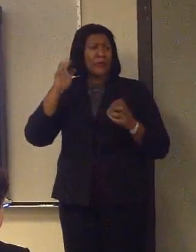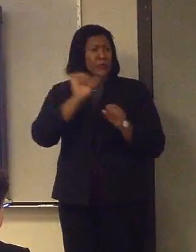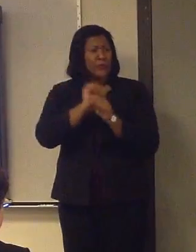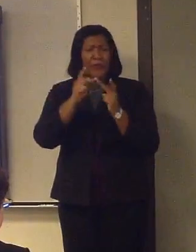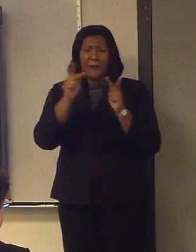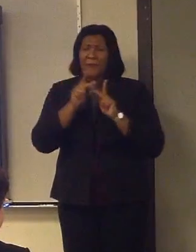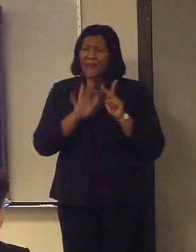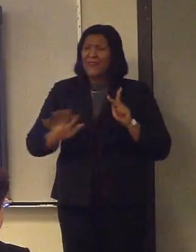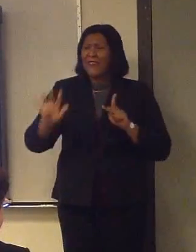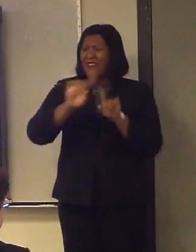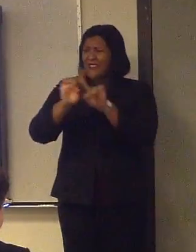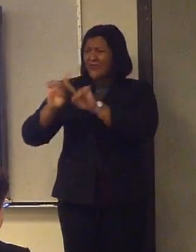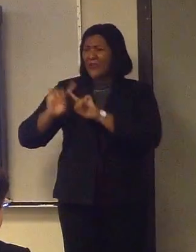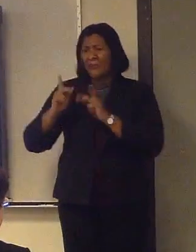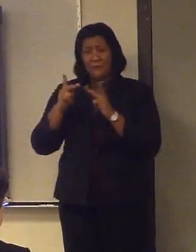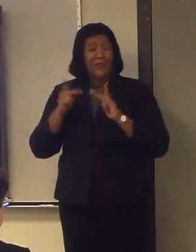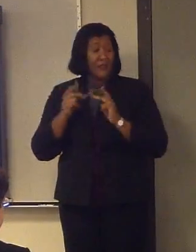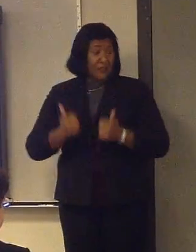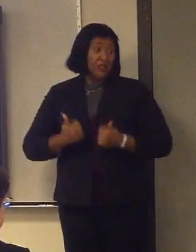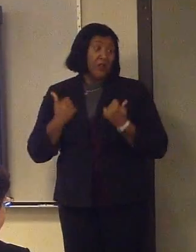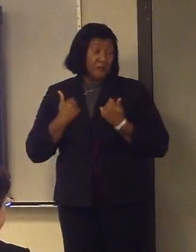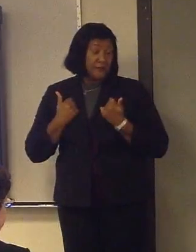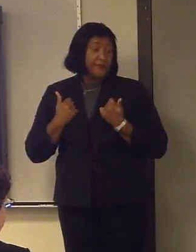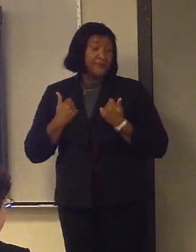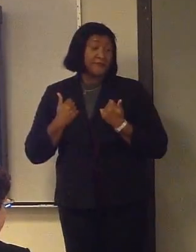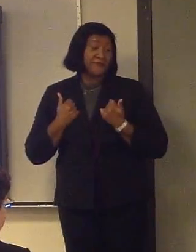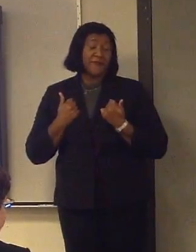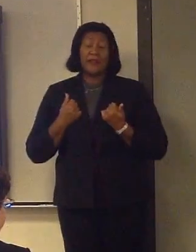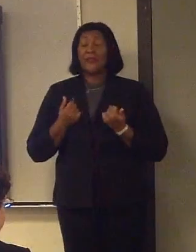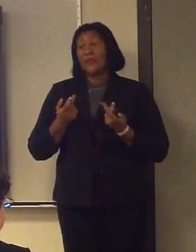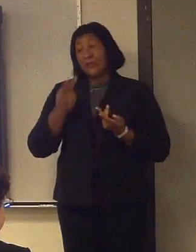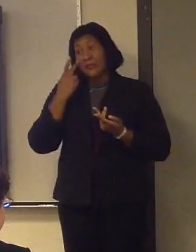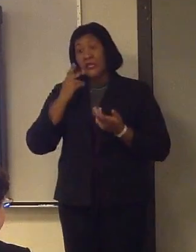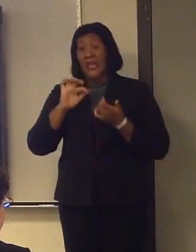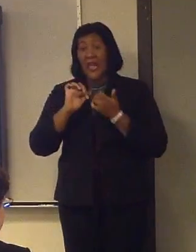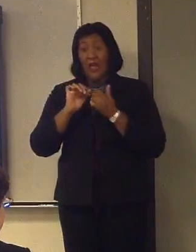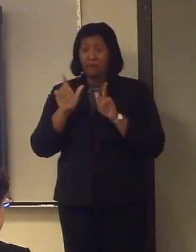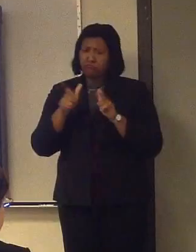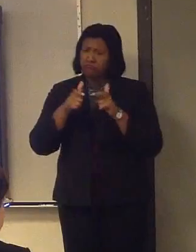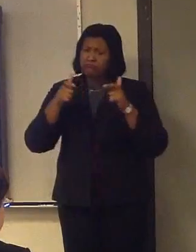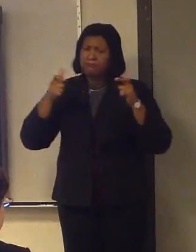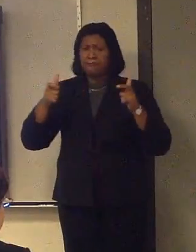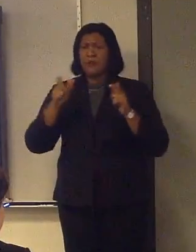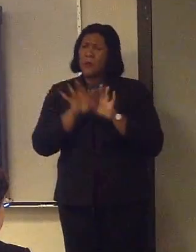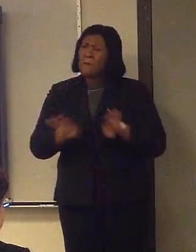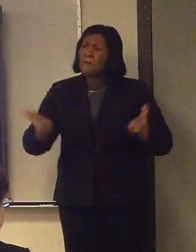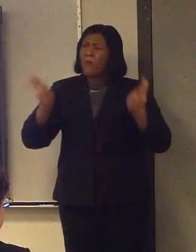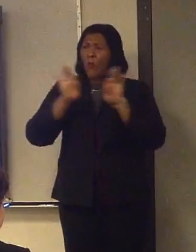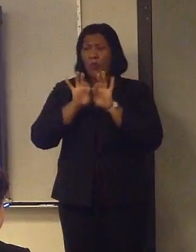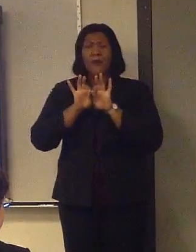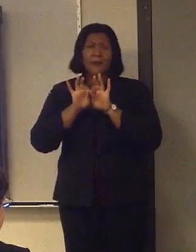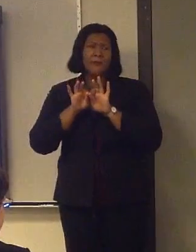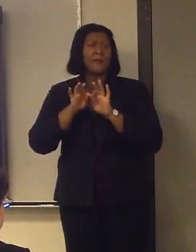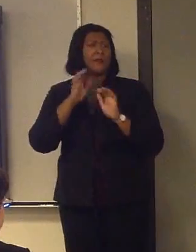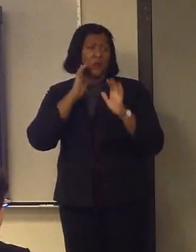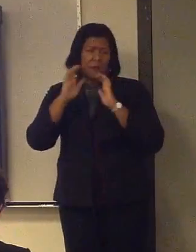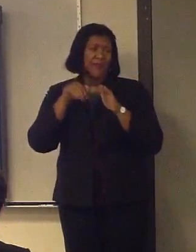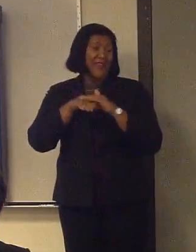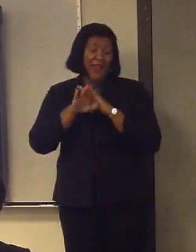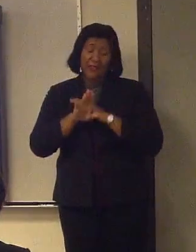Every facet of life. And you can see how huge communication access is.